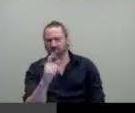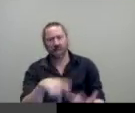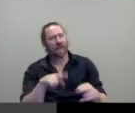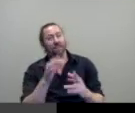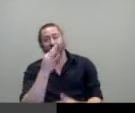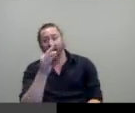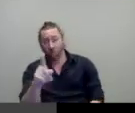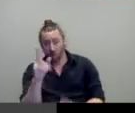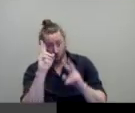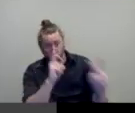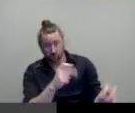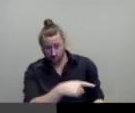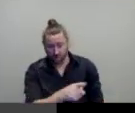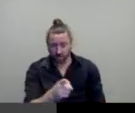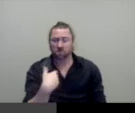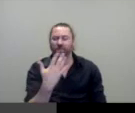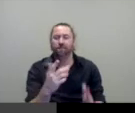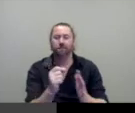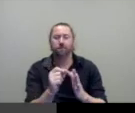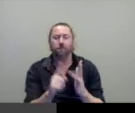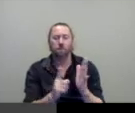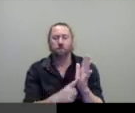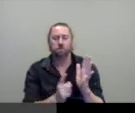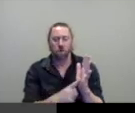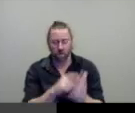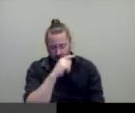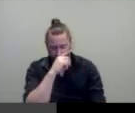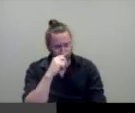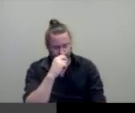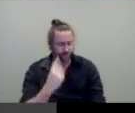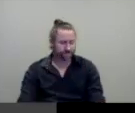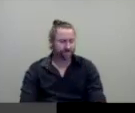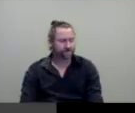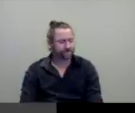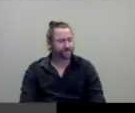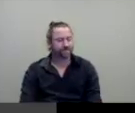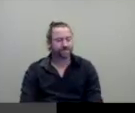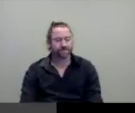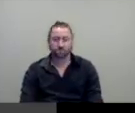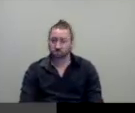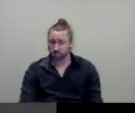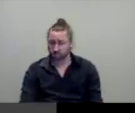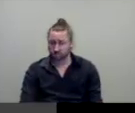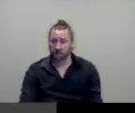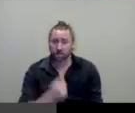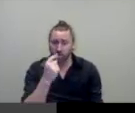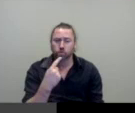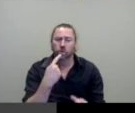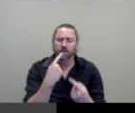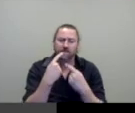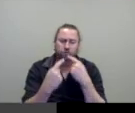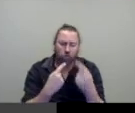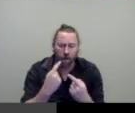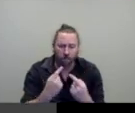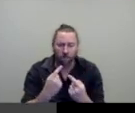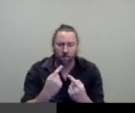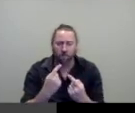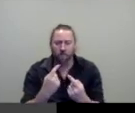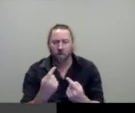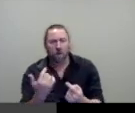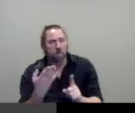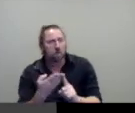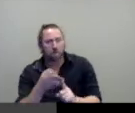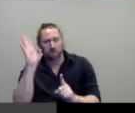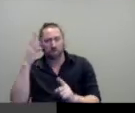let's launch our next poll lucinda so would you give it a descriptive evocative obscure or